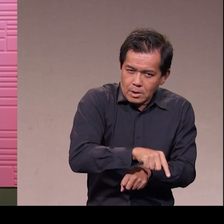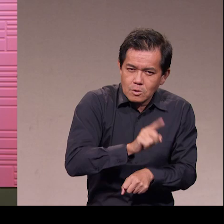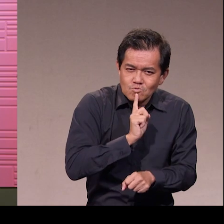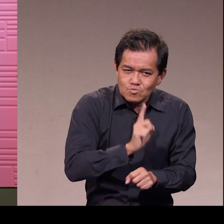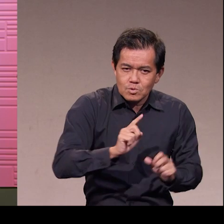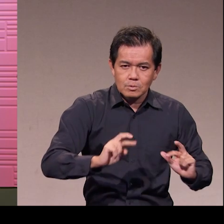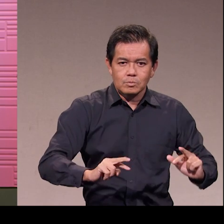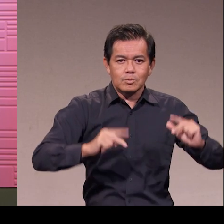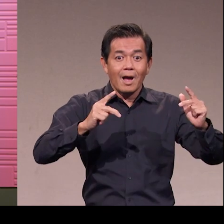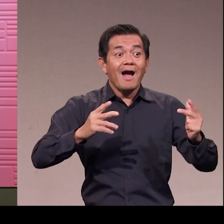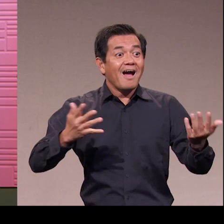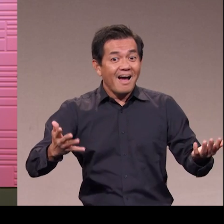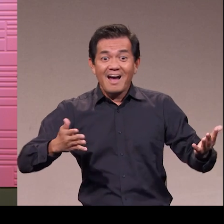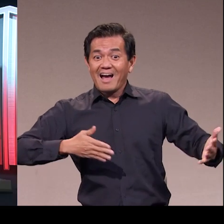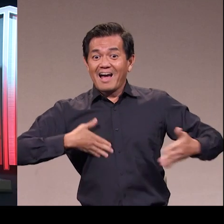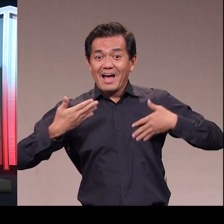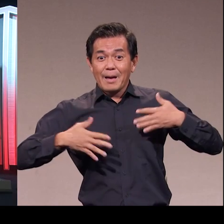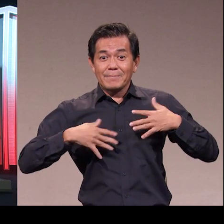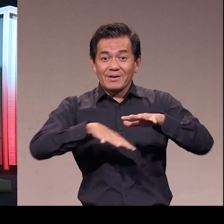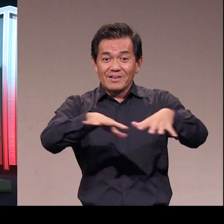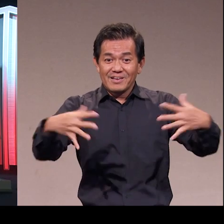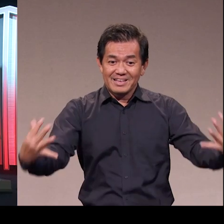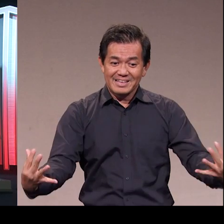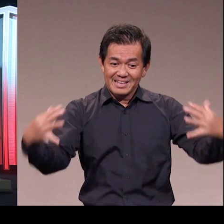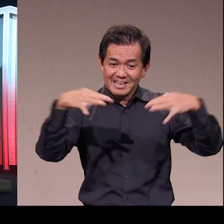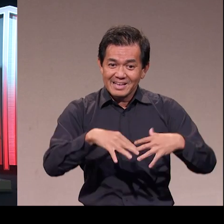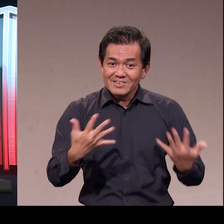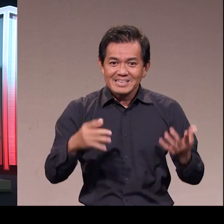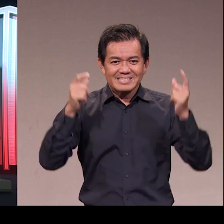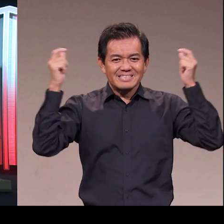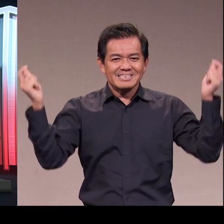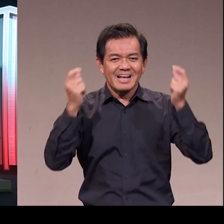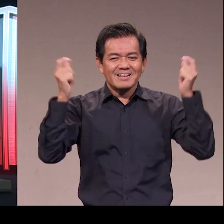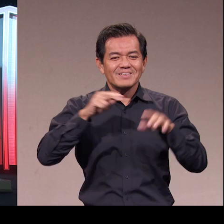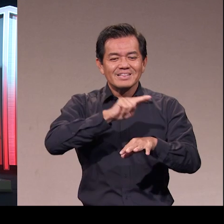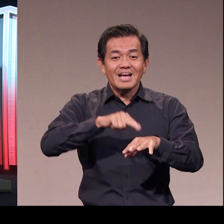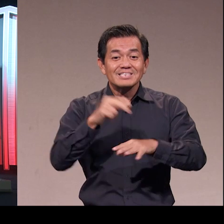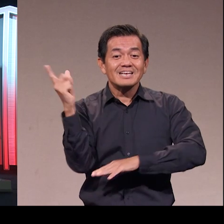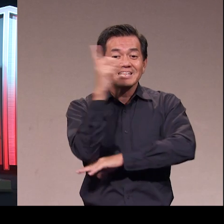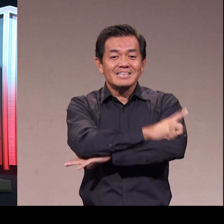to celebrate at the National Day Parade this year. It was a moment of jubilation and excitement